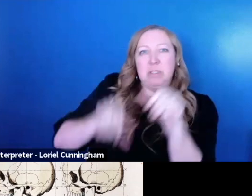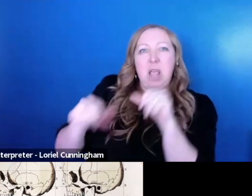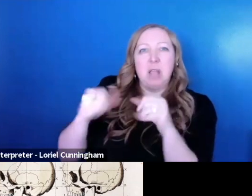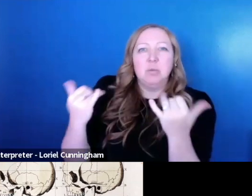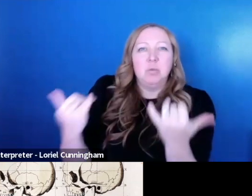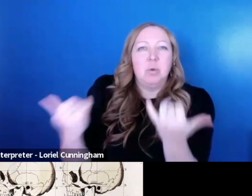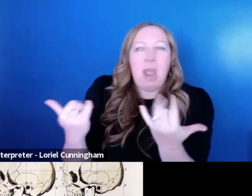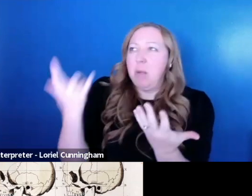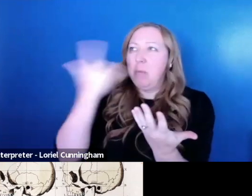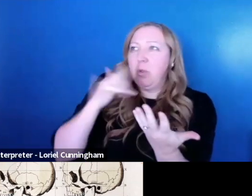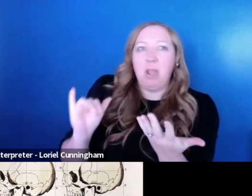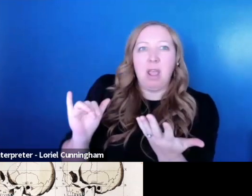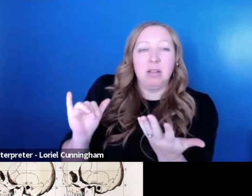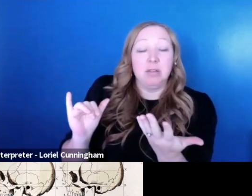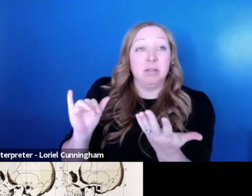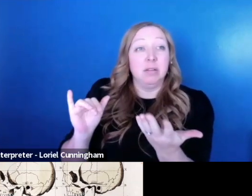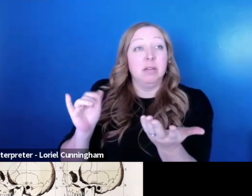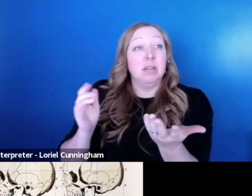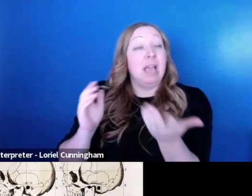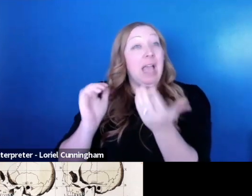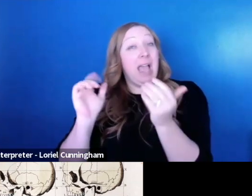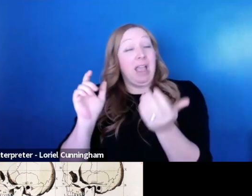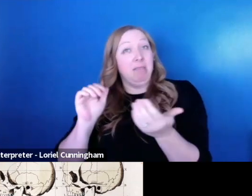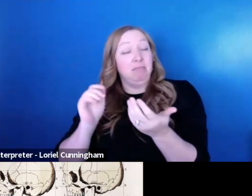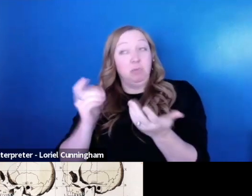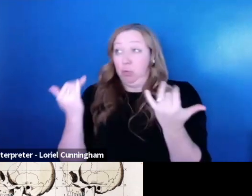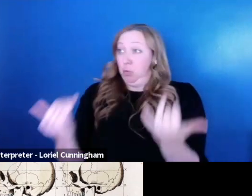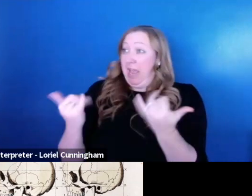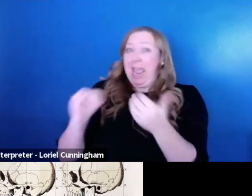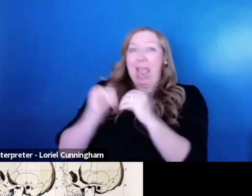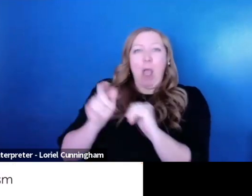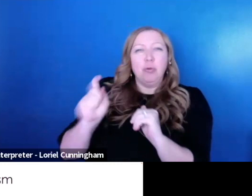today?